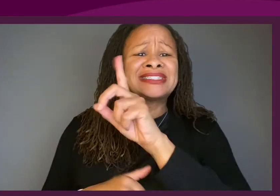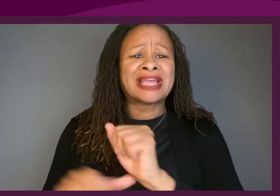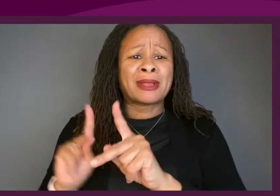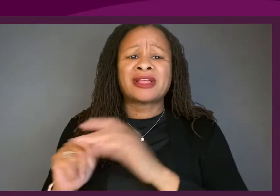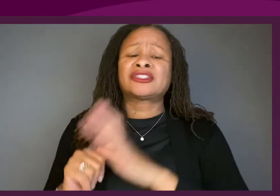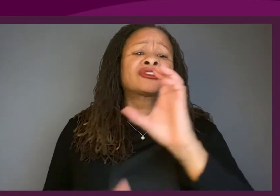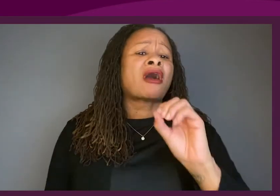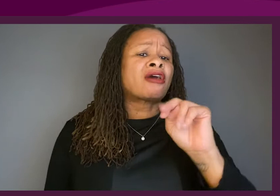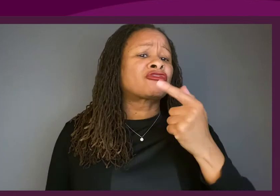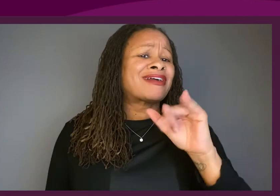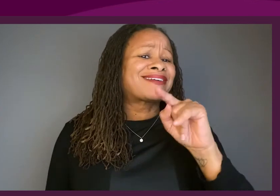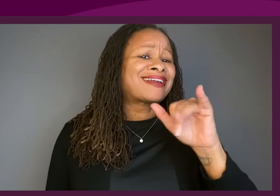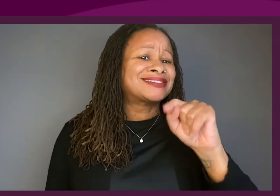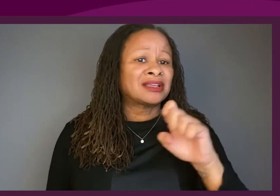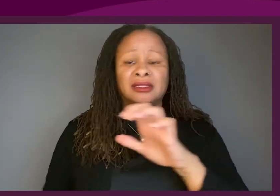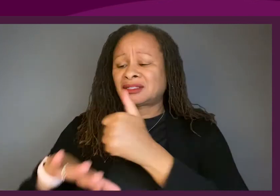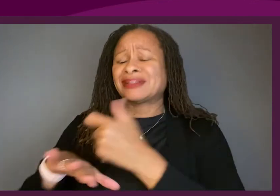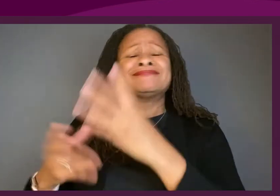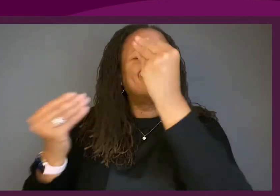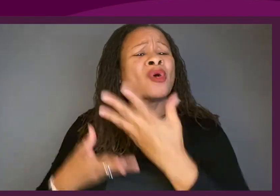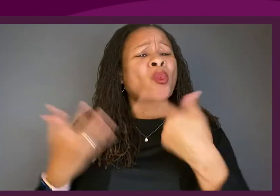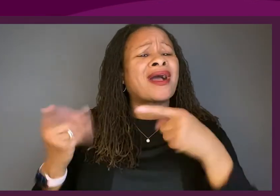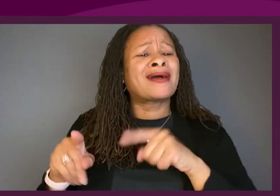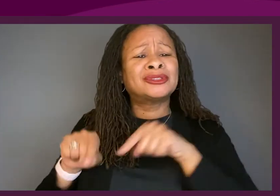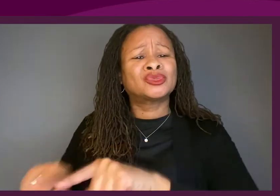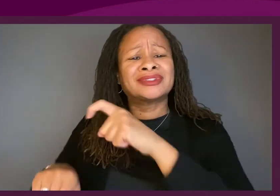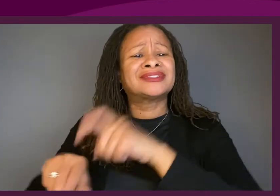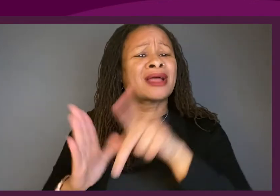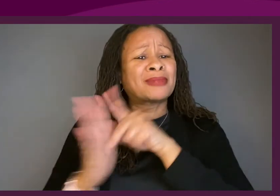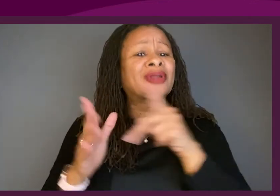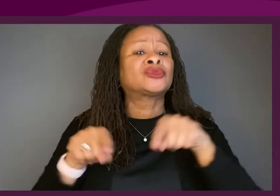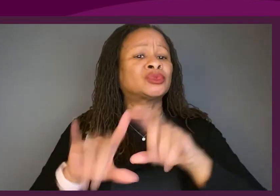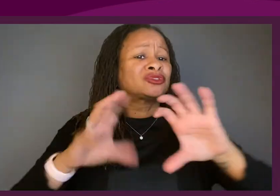this congregate settings? Talk to me about what happens during those time periods.